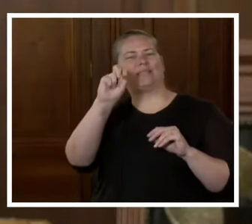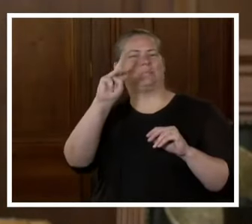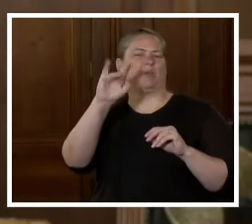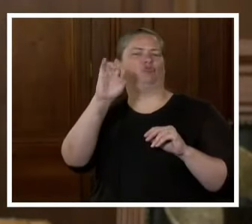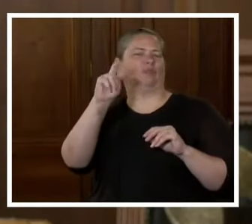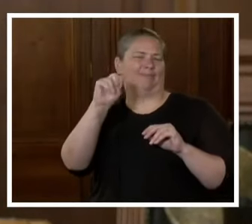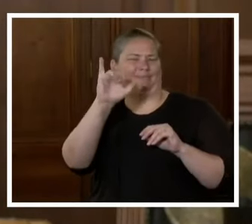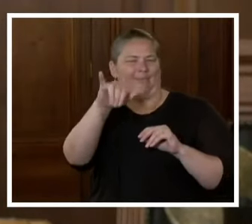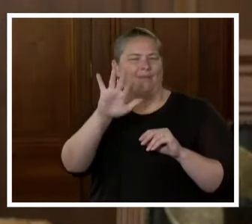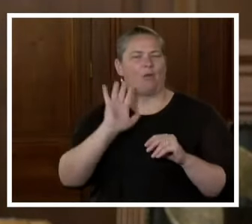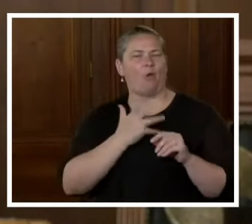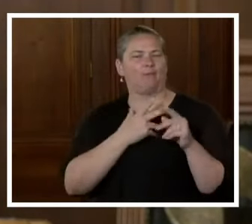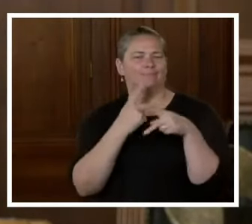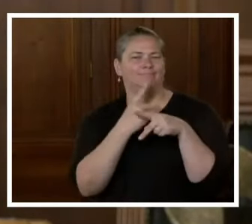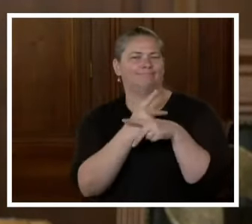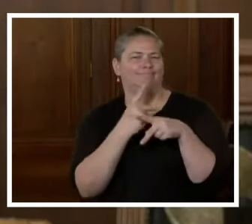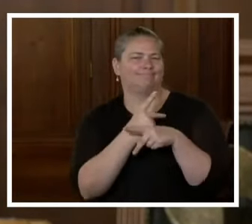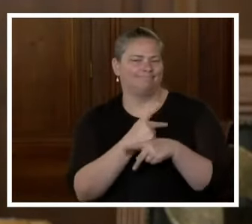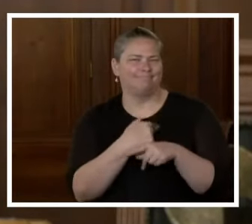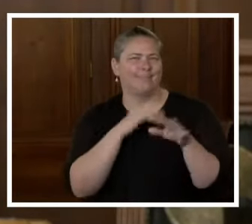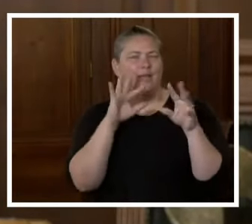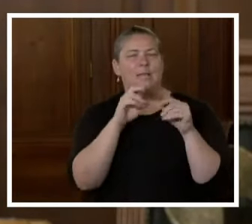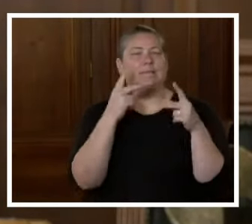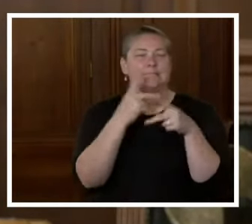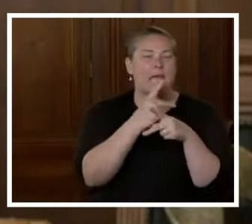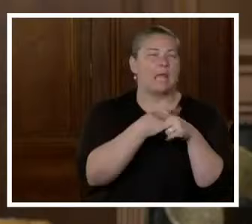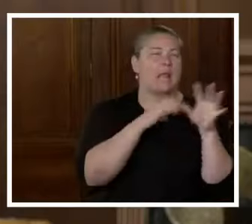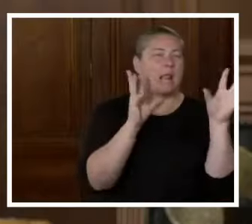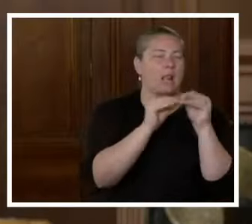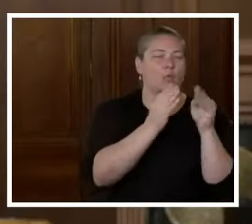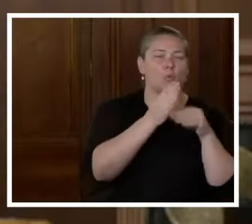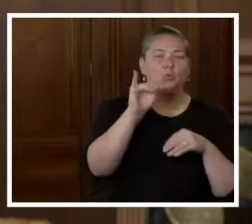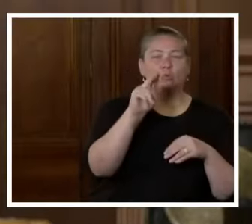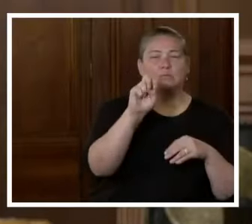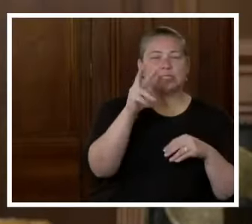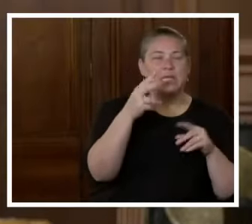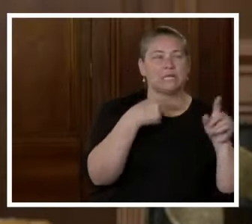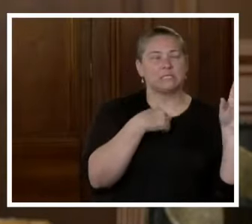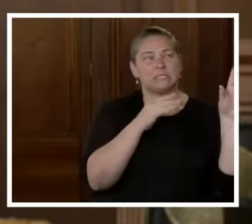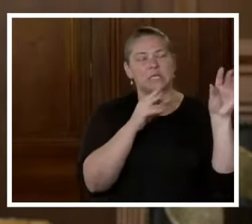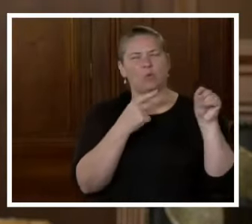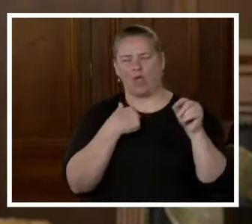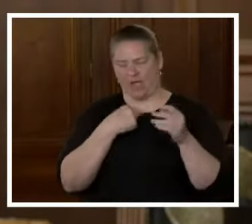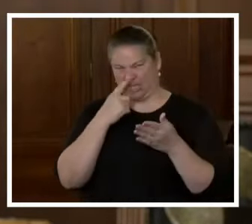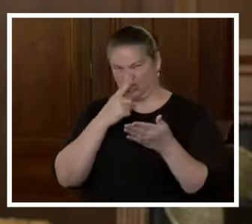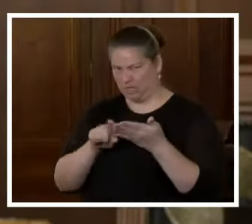KIND OF GO BACK IN TIME, TALK